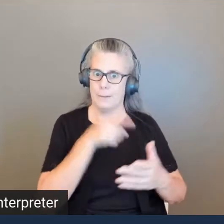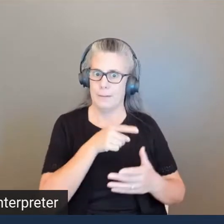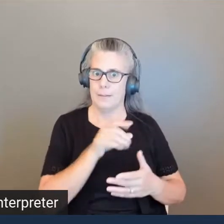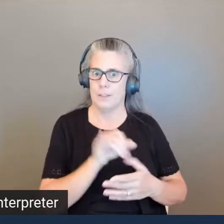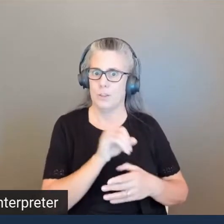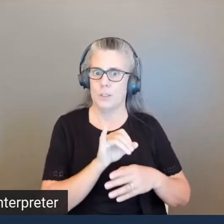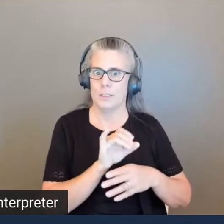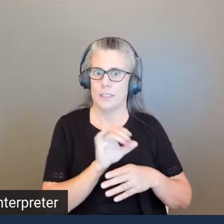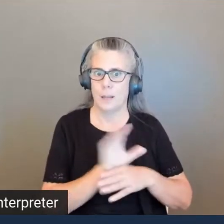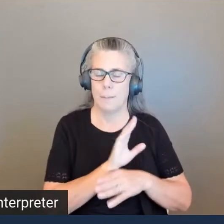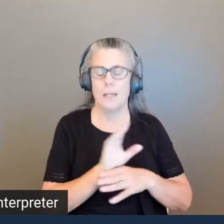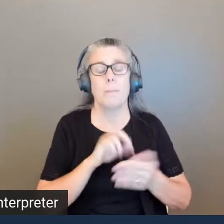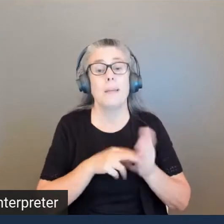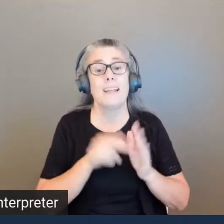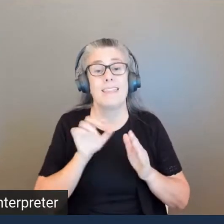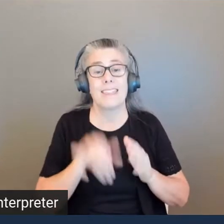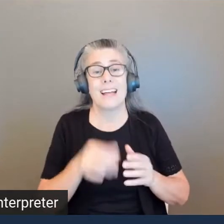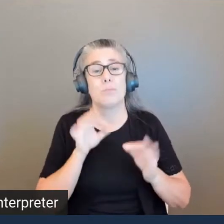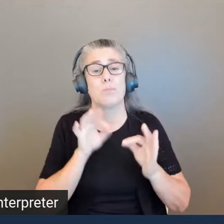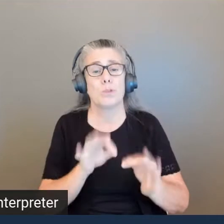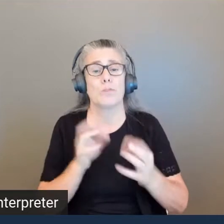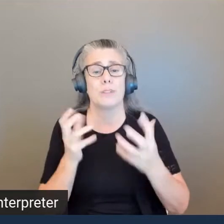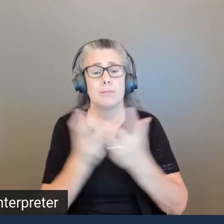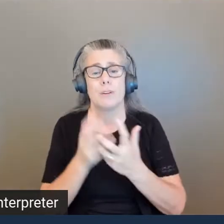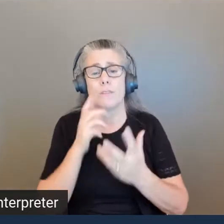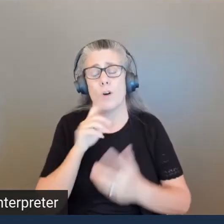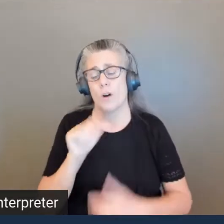So since you can, your pictures might be very high resolution.